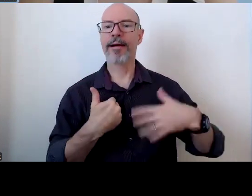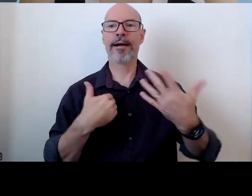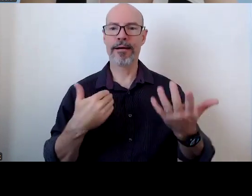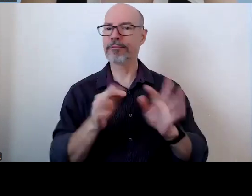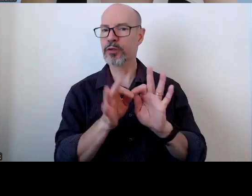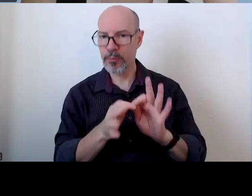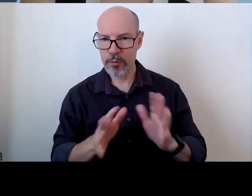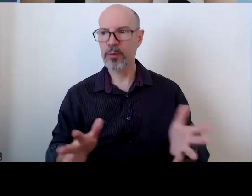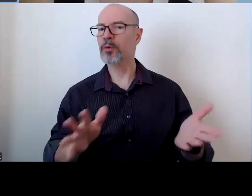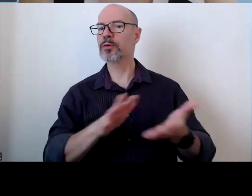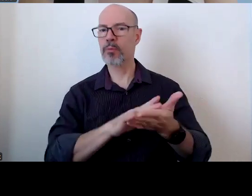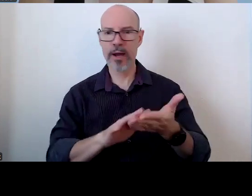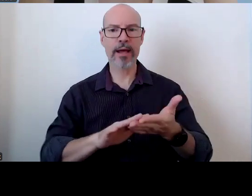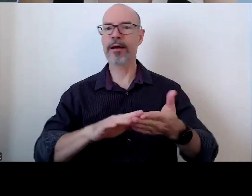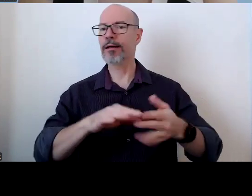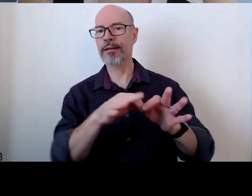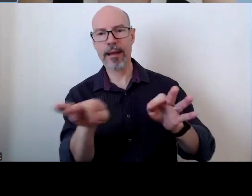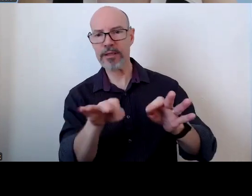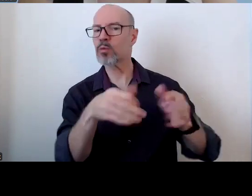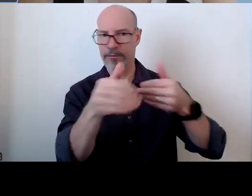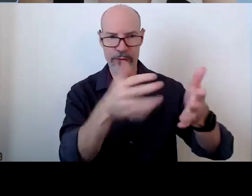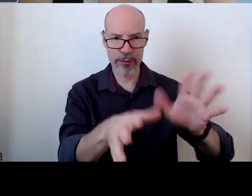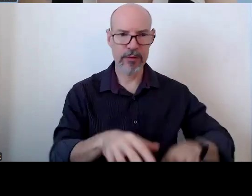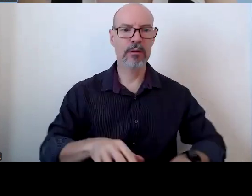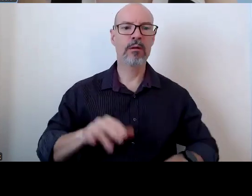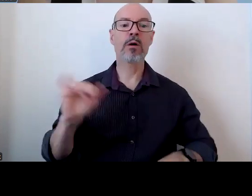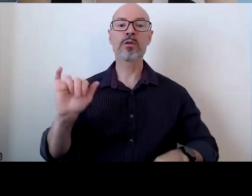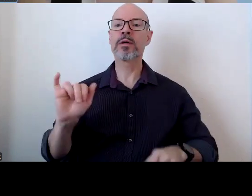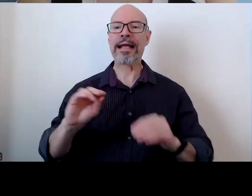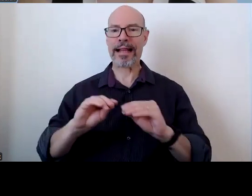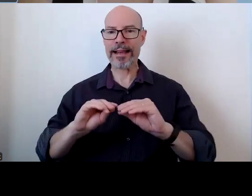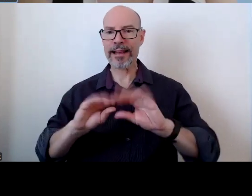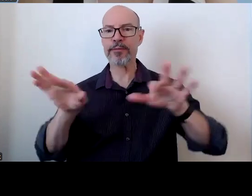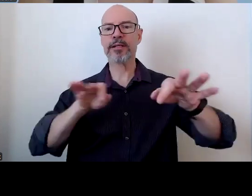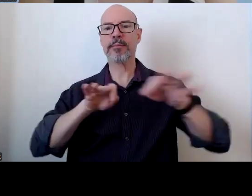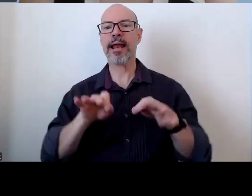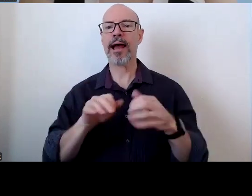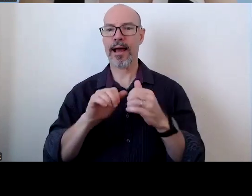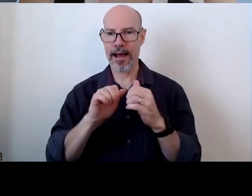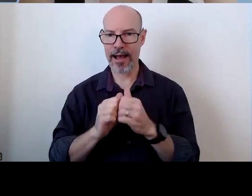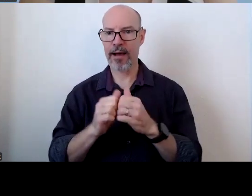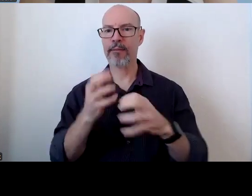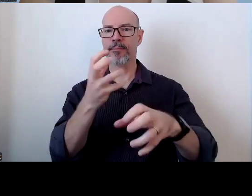finally, provide clear instructions how to make effective communication and requests.